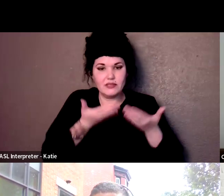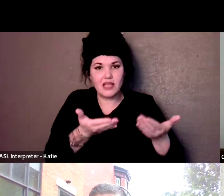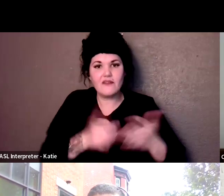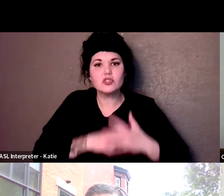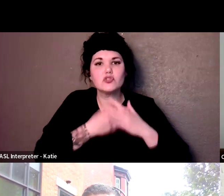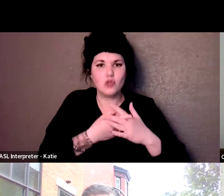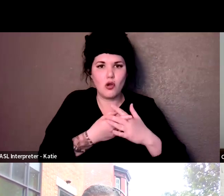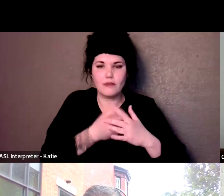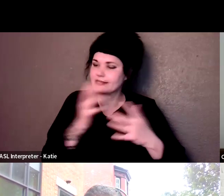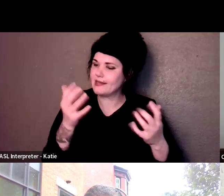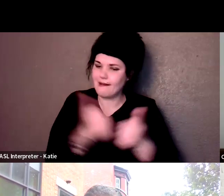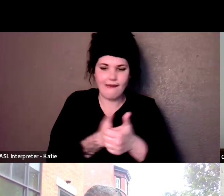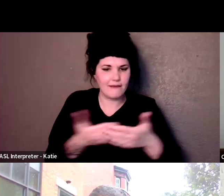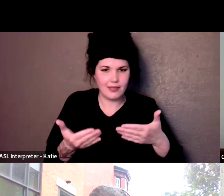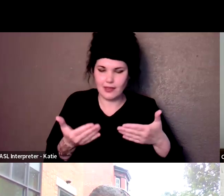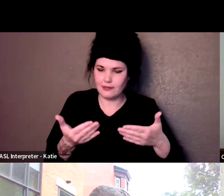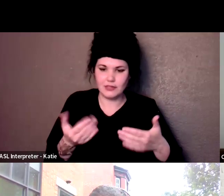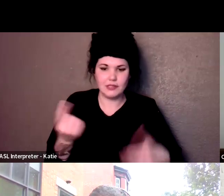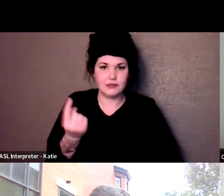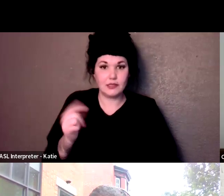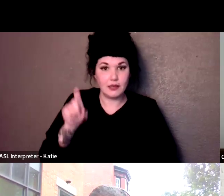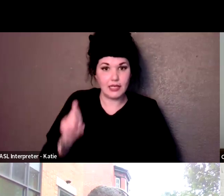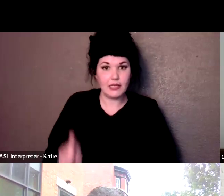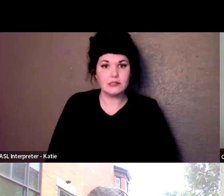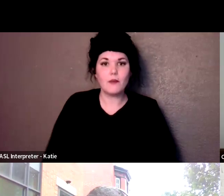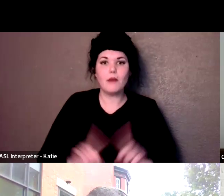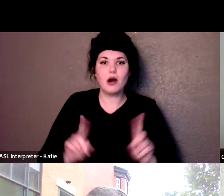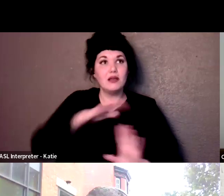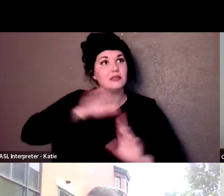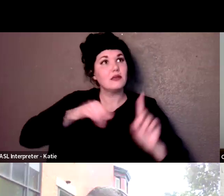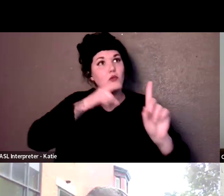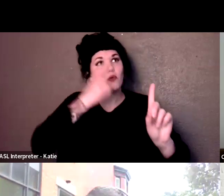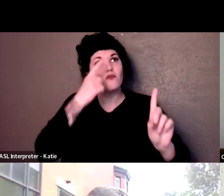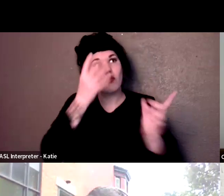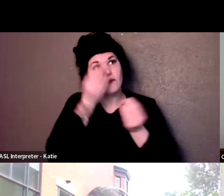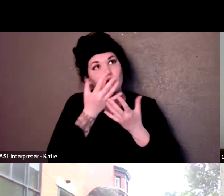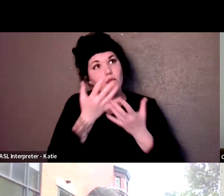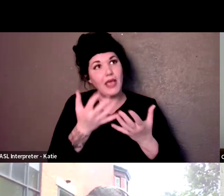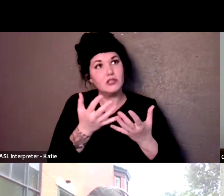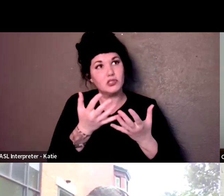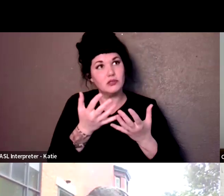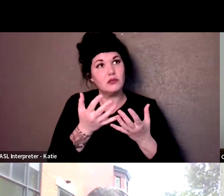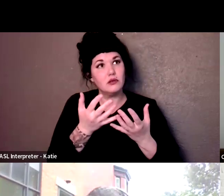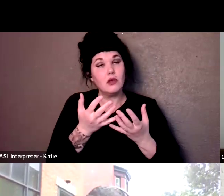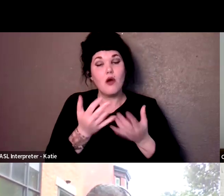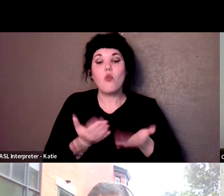But, I think the main goal of the information that's provided on the program is to give people